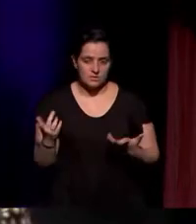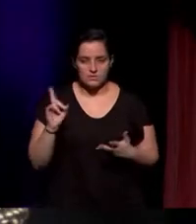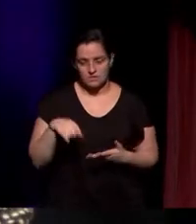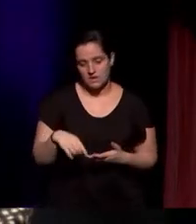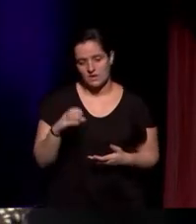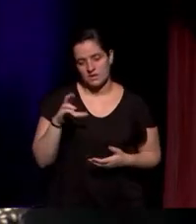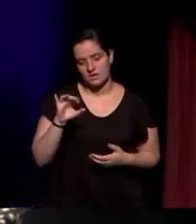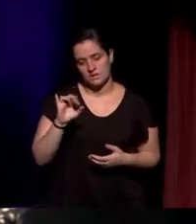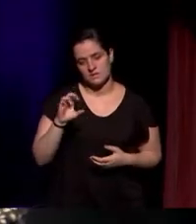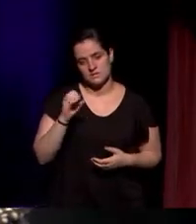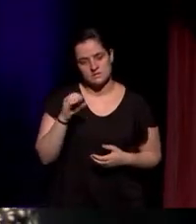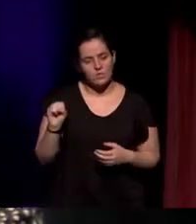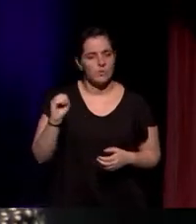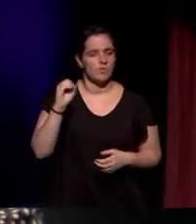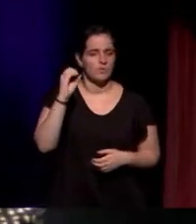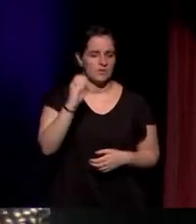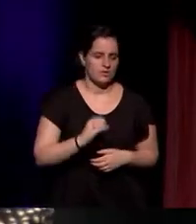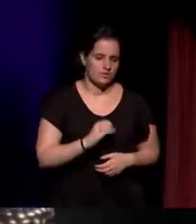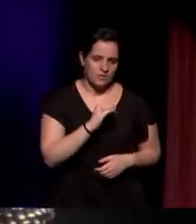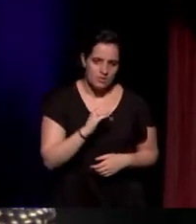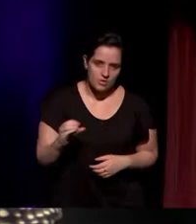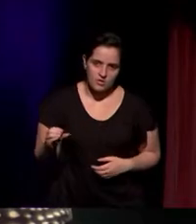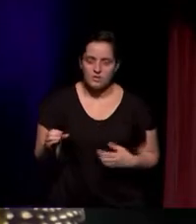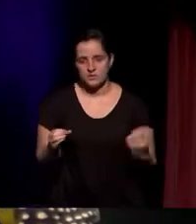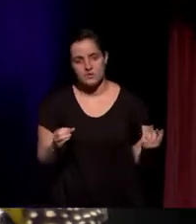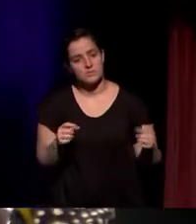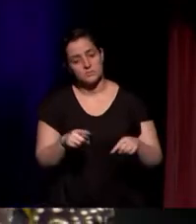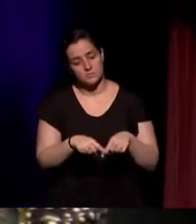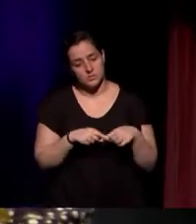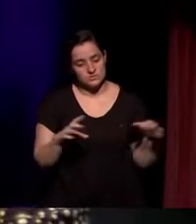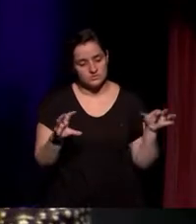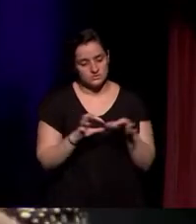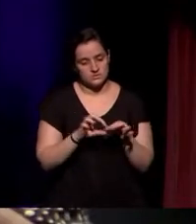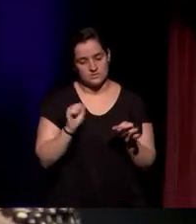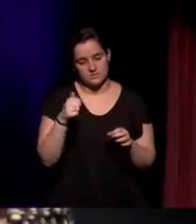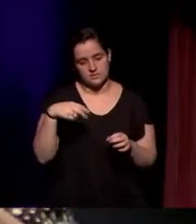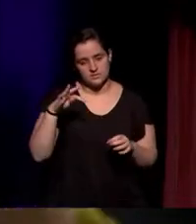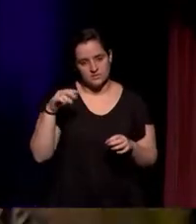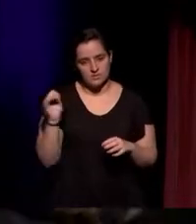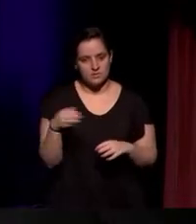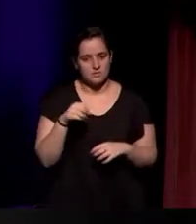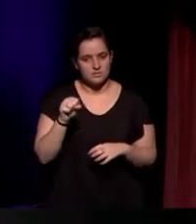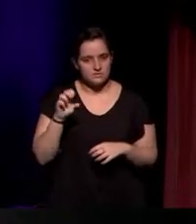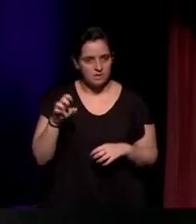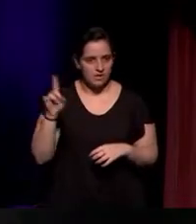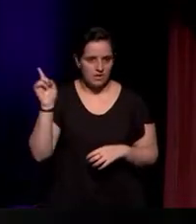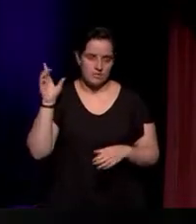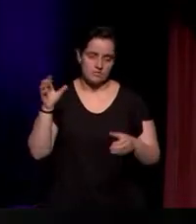I was Catholic on account of of the agreement with the Holy See, between the Holy See and the Portuguese Colonial Government,